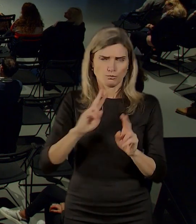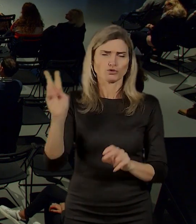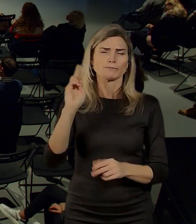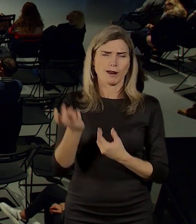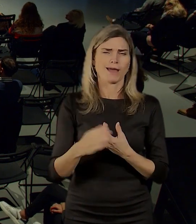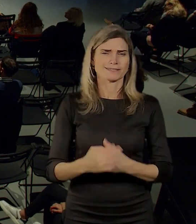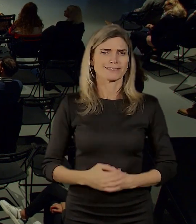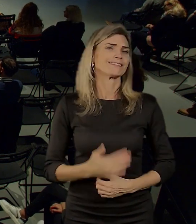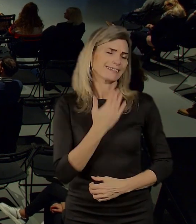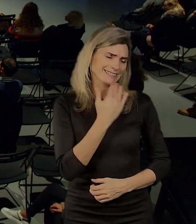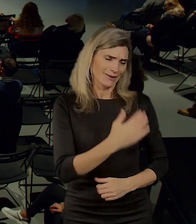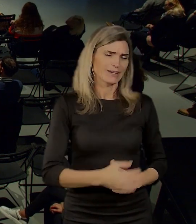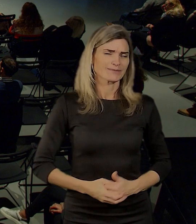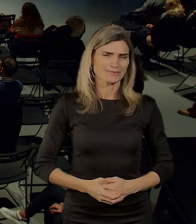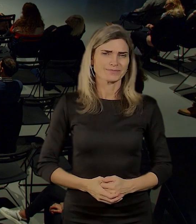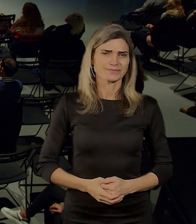because of course this is something